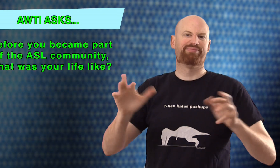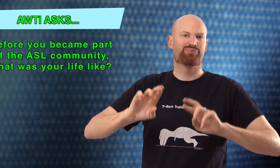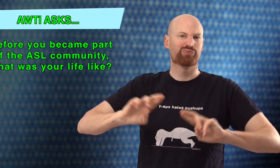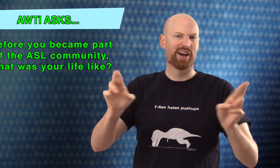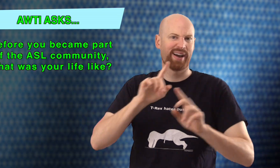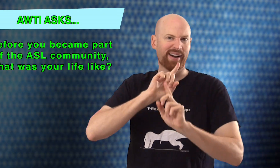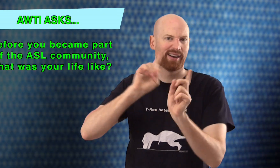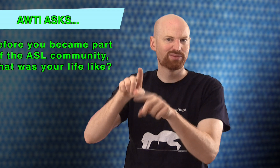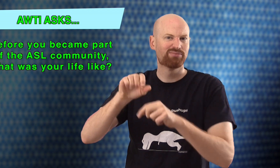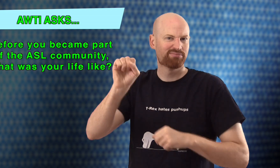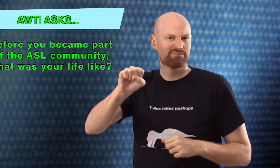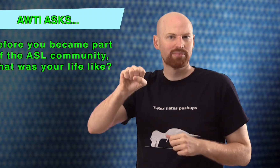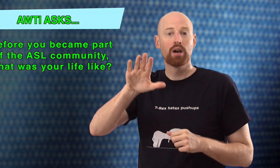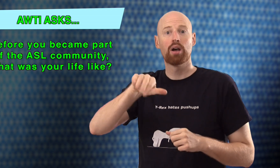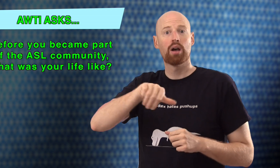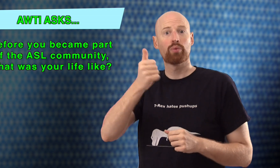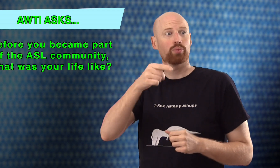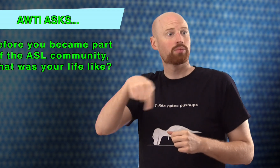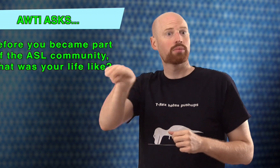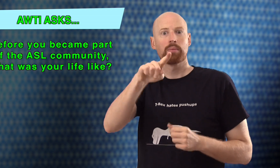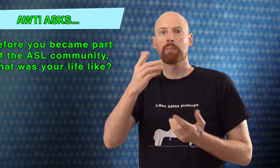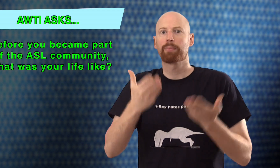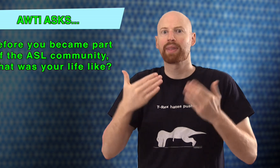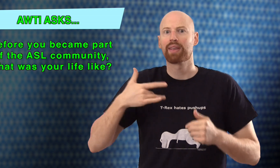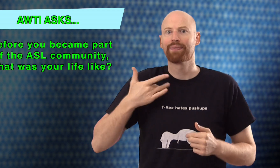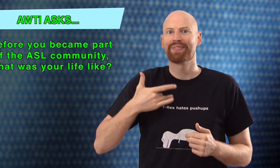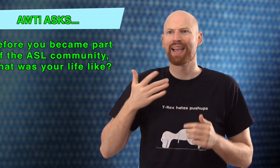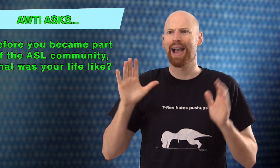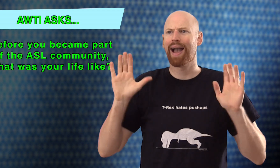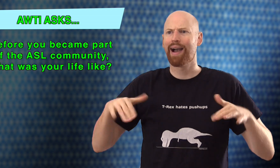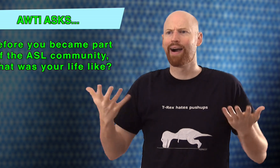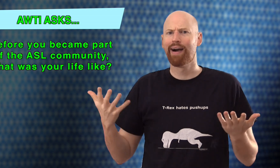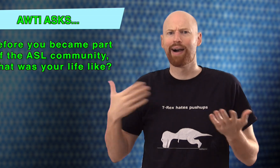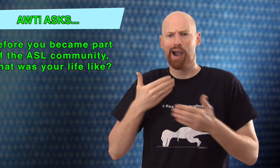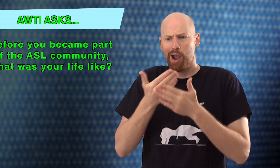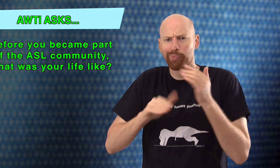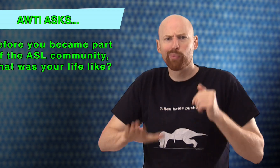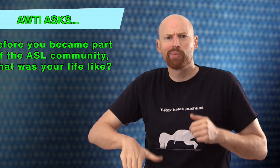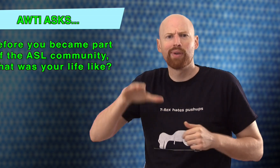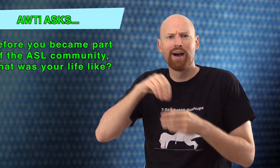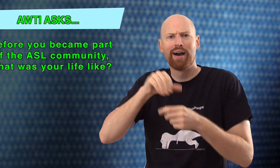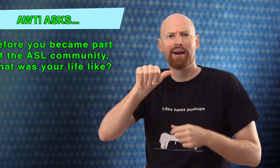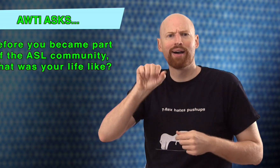able to answer this question readily; however, others of you may have been in the ASL community your entire